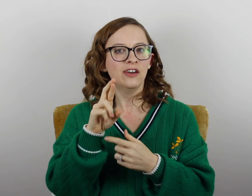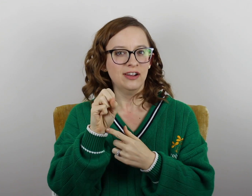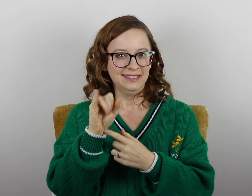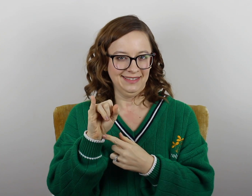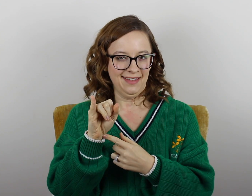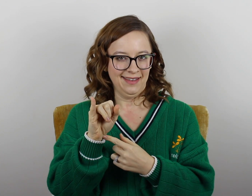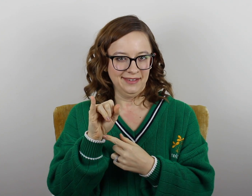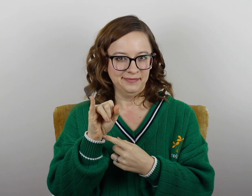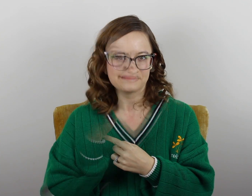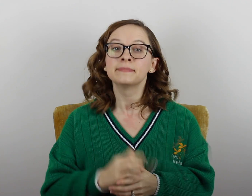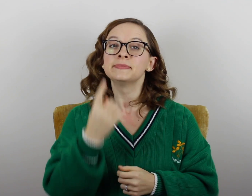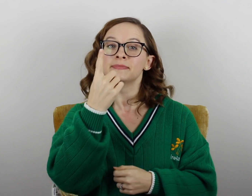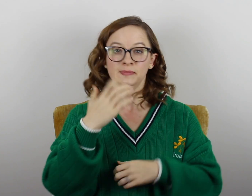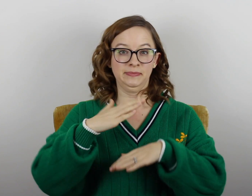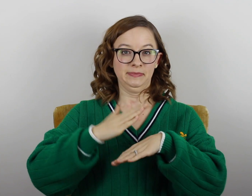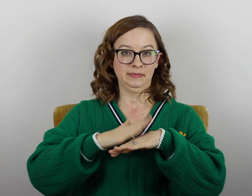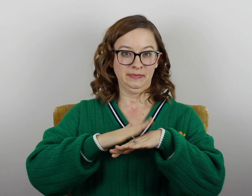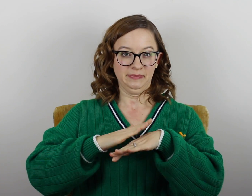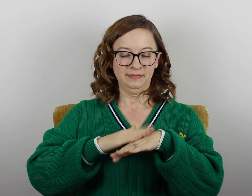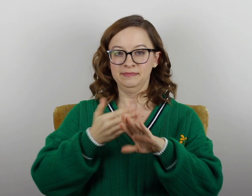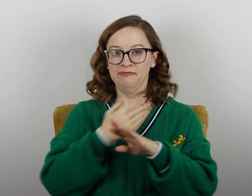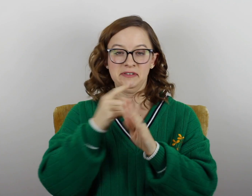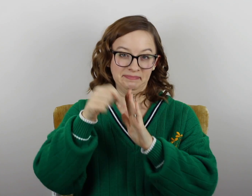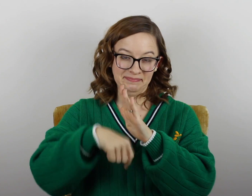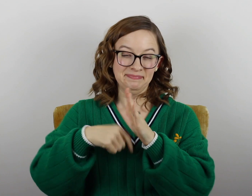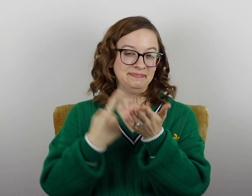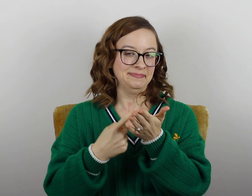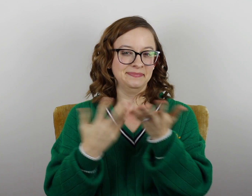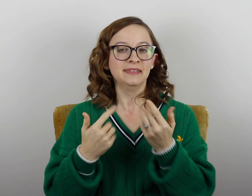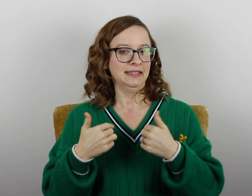They get RSIs. Now, one warning before we get into the video.